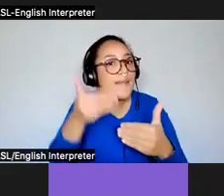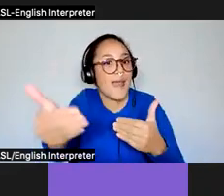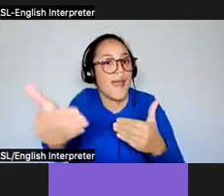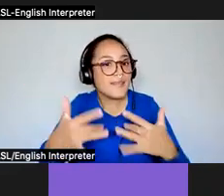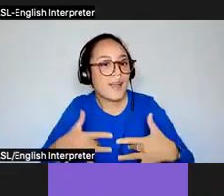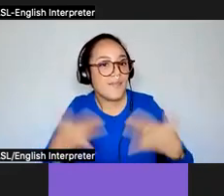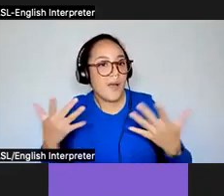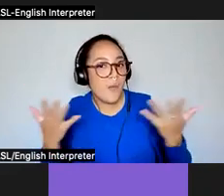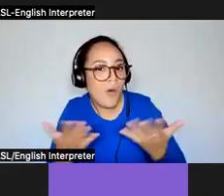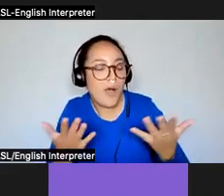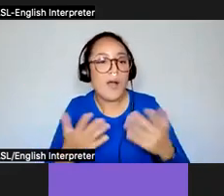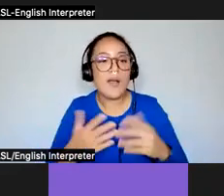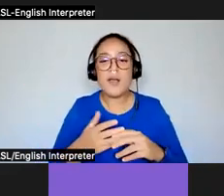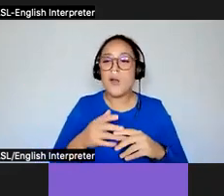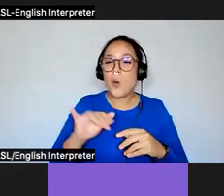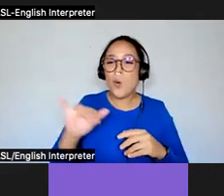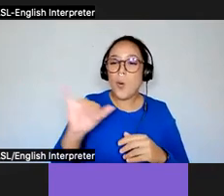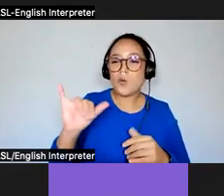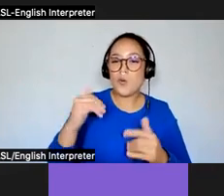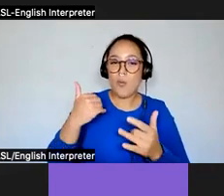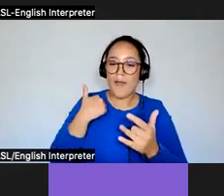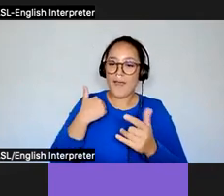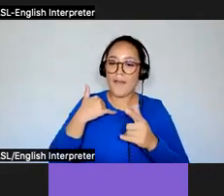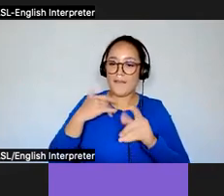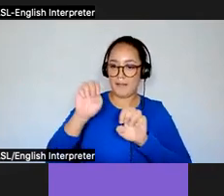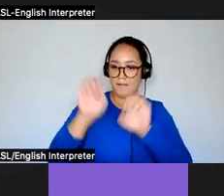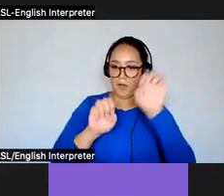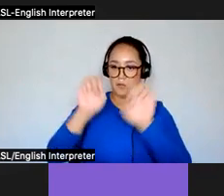helps improve for the next year.